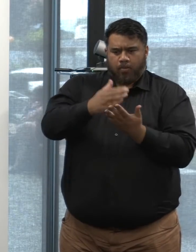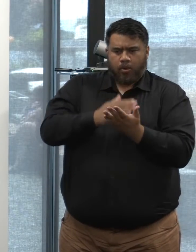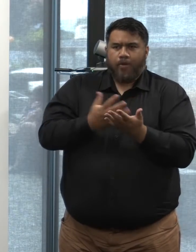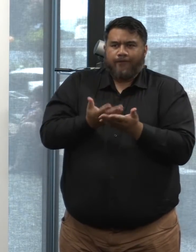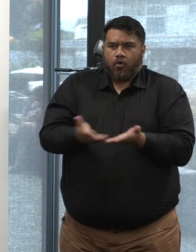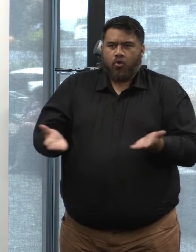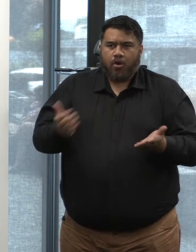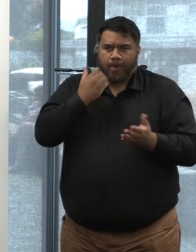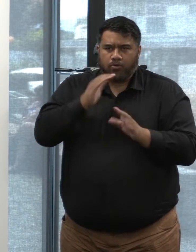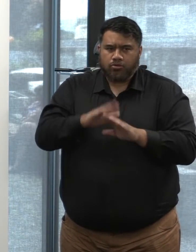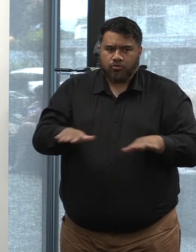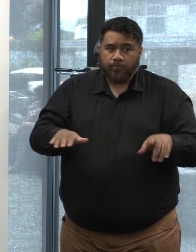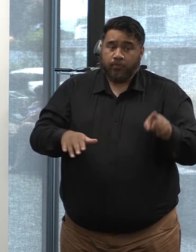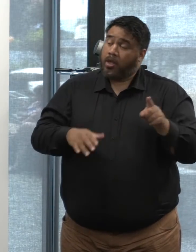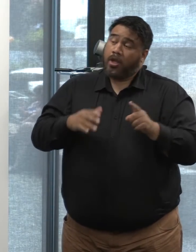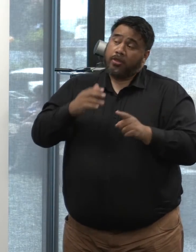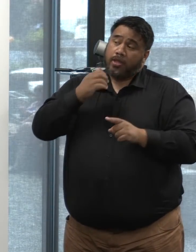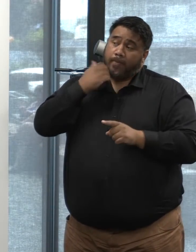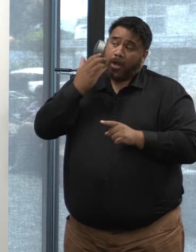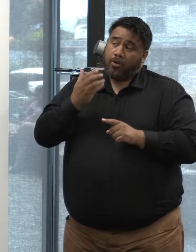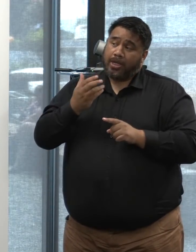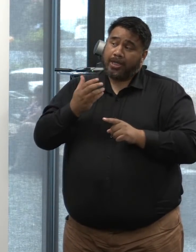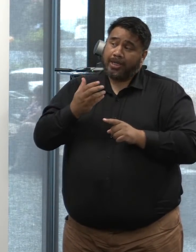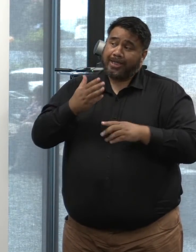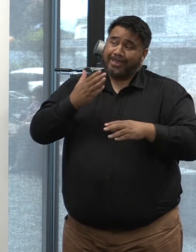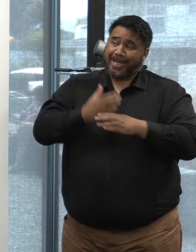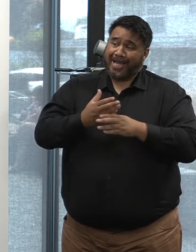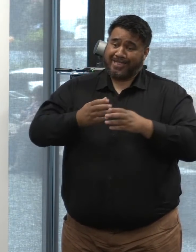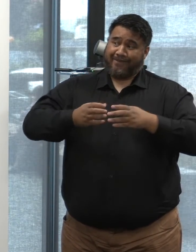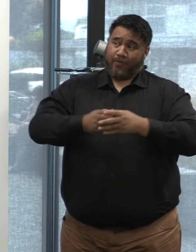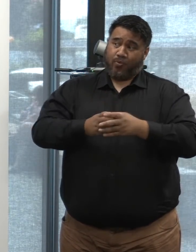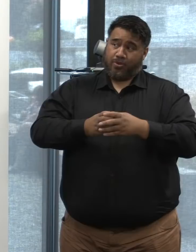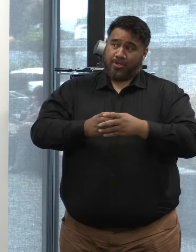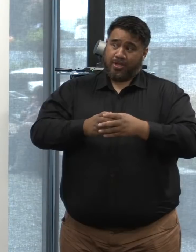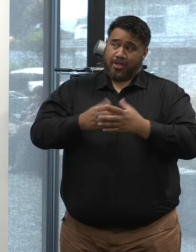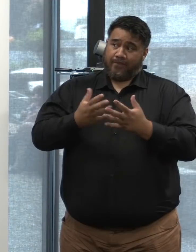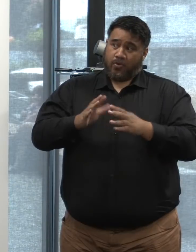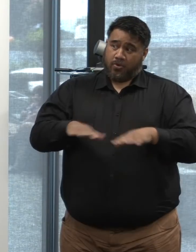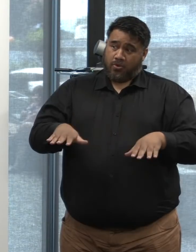year with our Maori advisers,